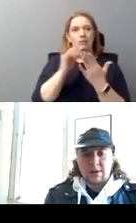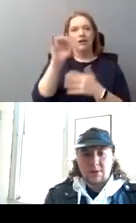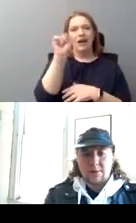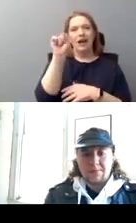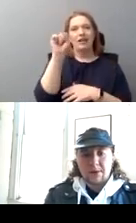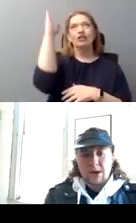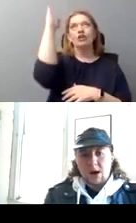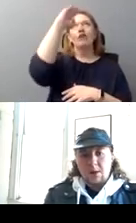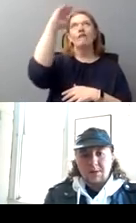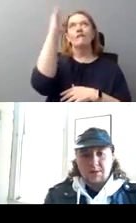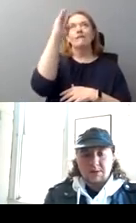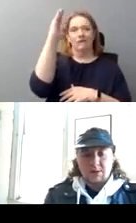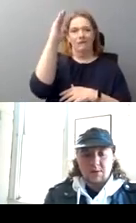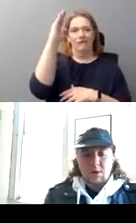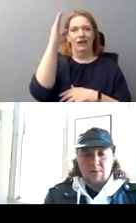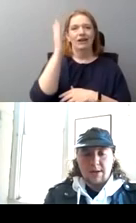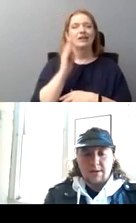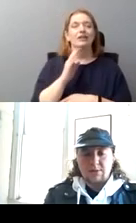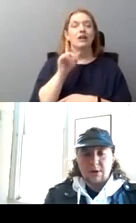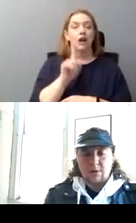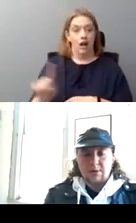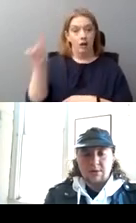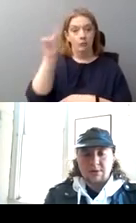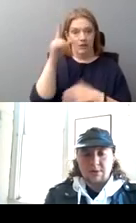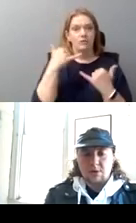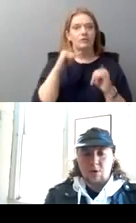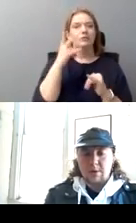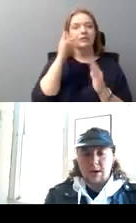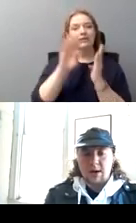the room. Upstairs, the curved wall remains, turning one's attention to the hallway behind.